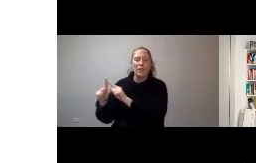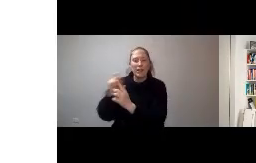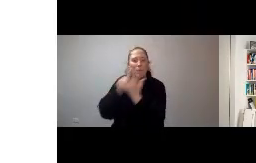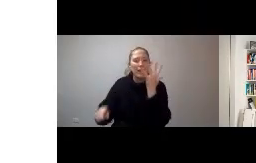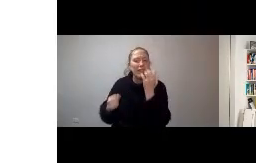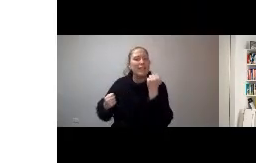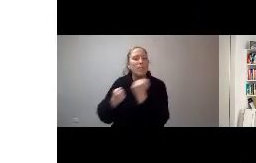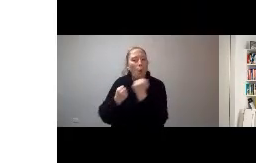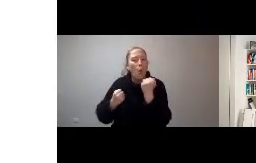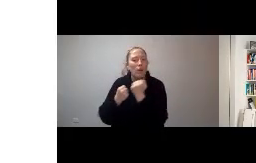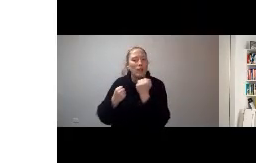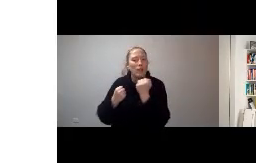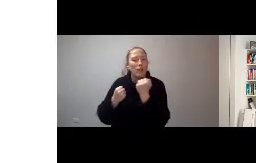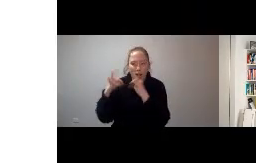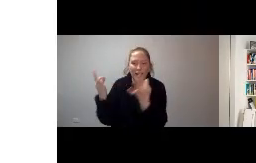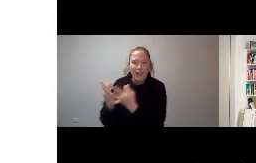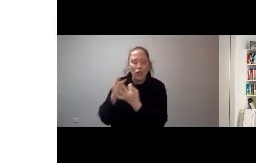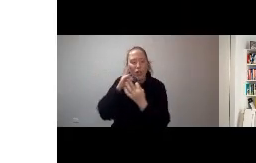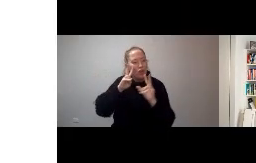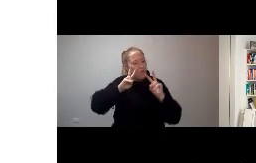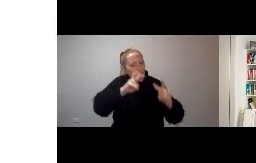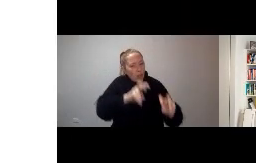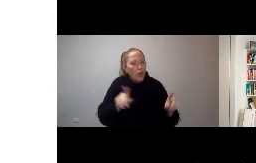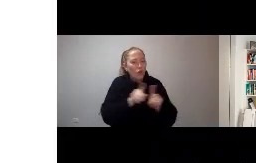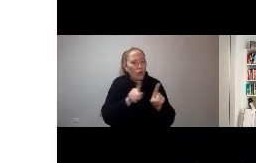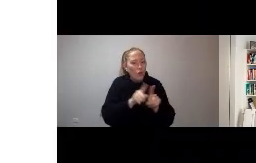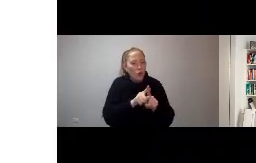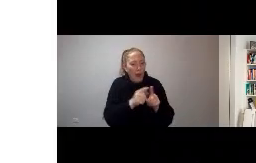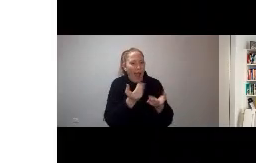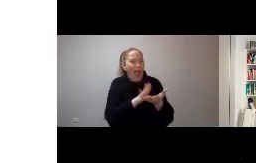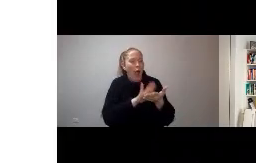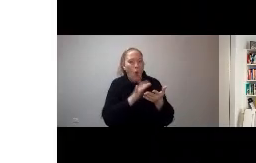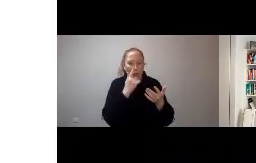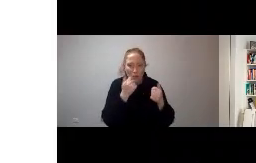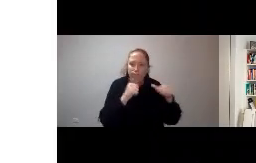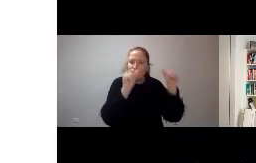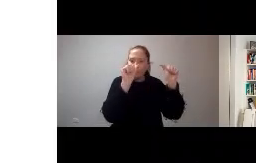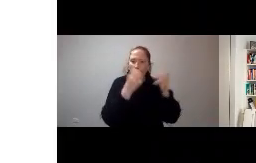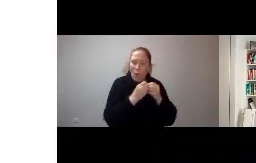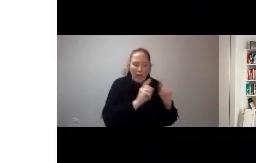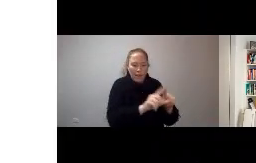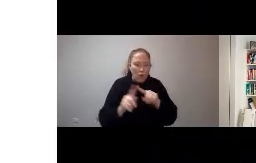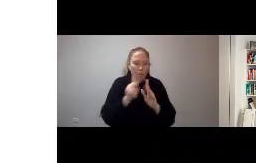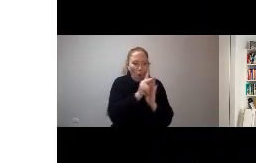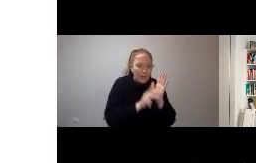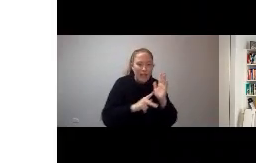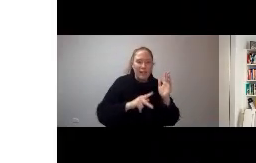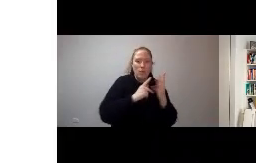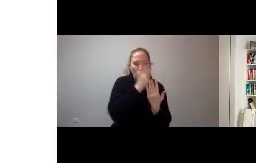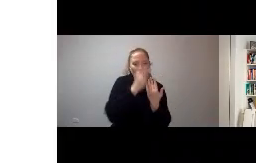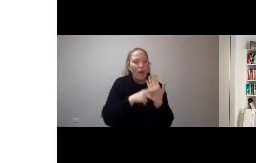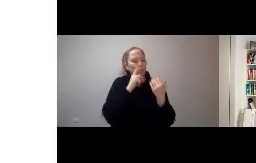investigating the effectiveness of practice, social programs, and policies that aim to support the social inclusion